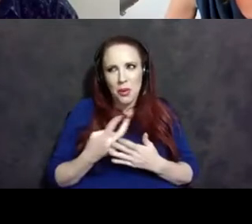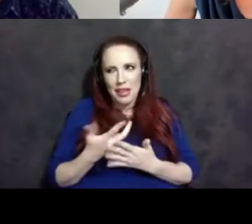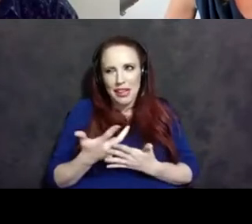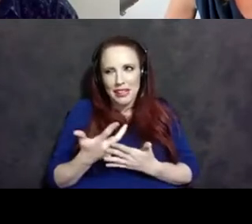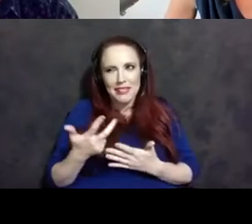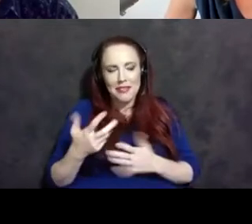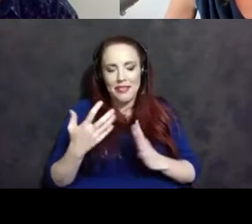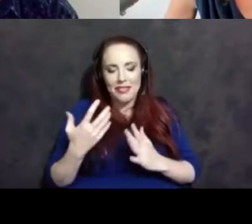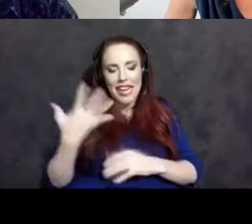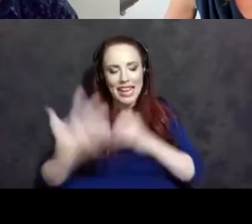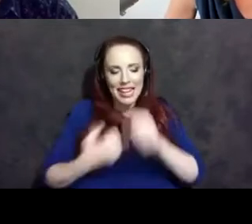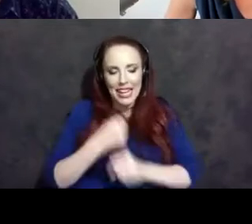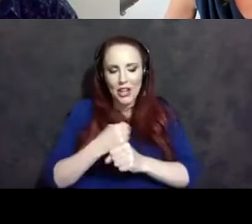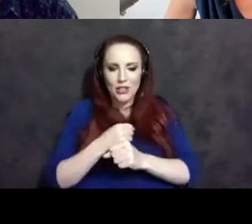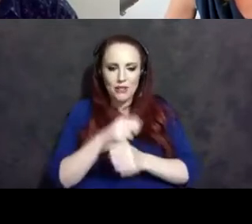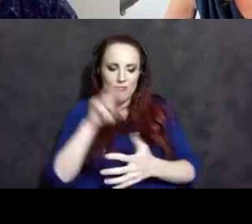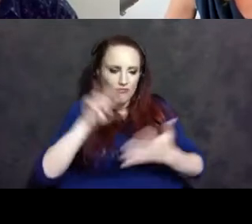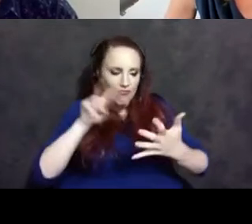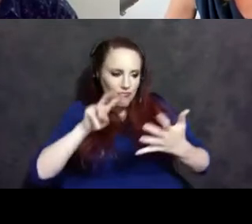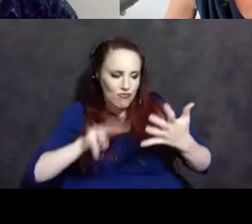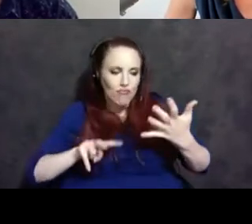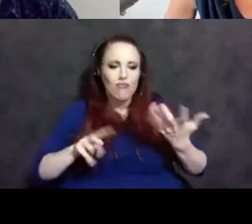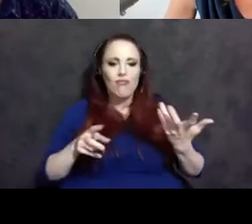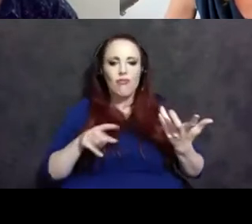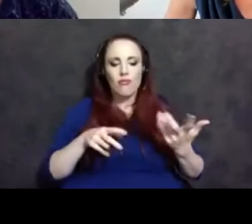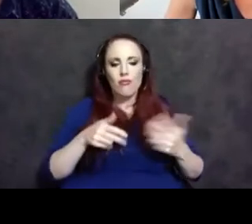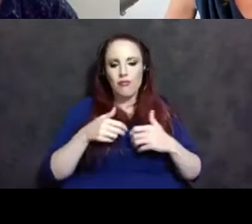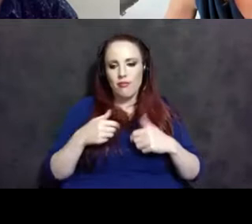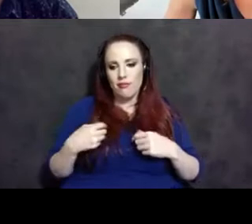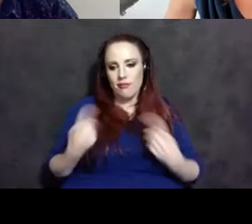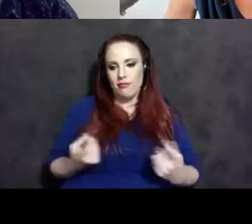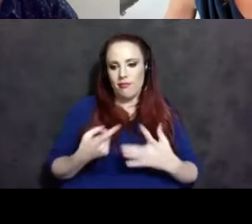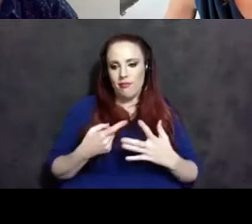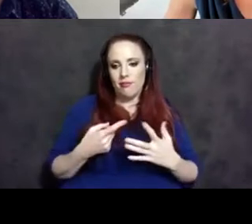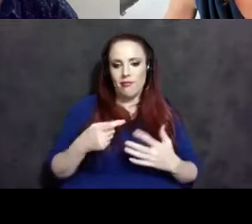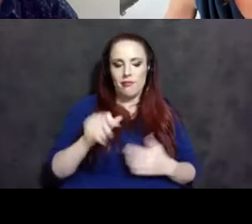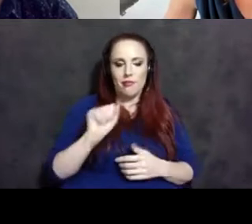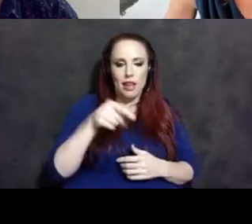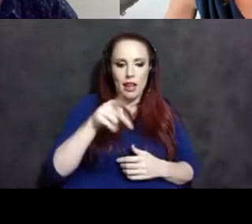Following through this crisis, recently, in April, there's a community leader within Queens